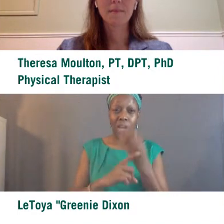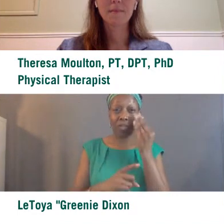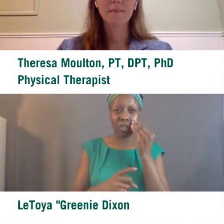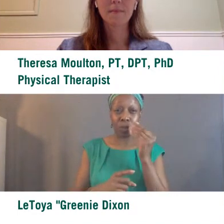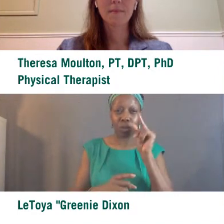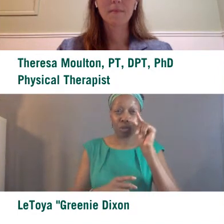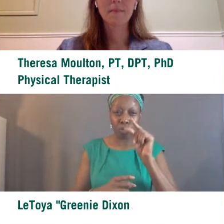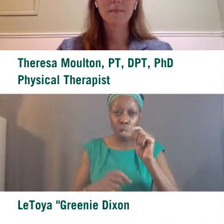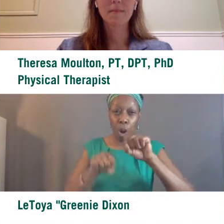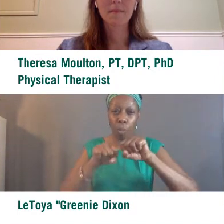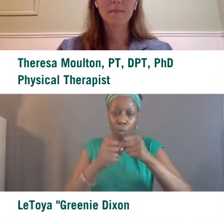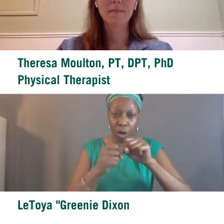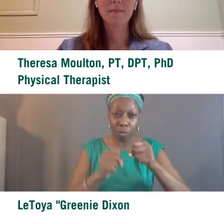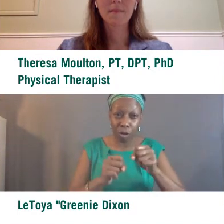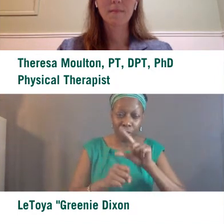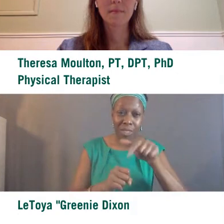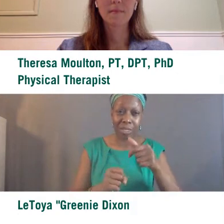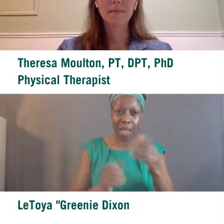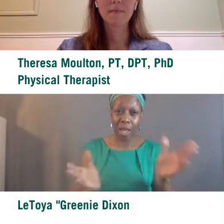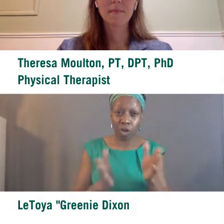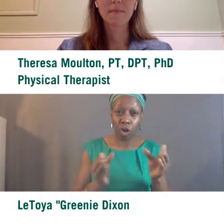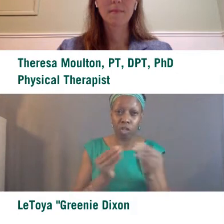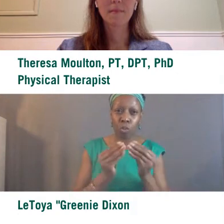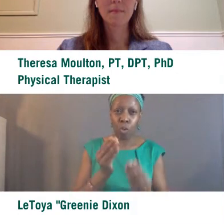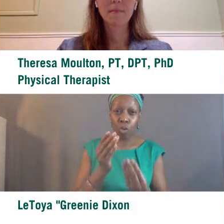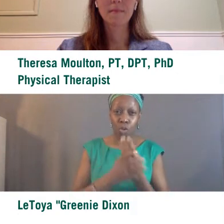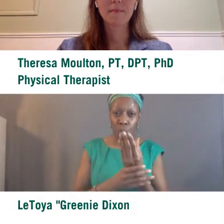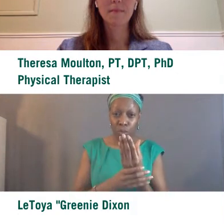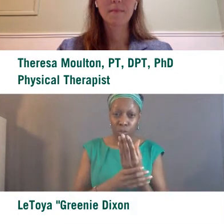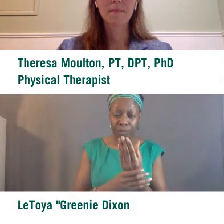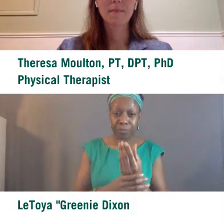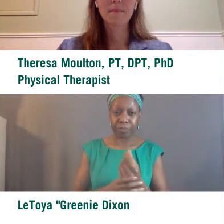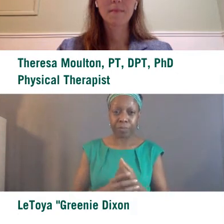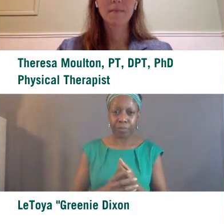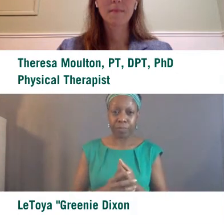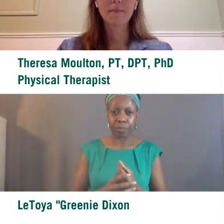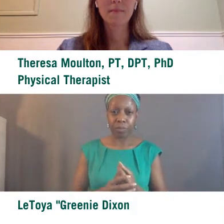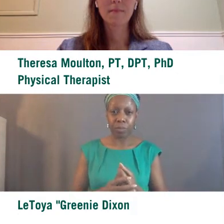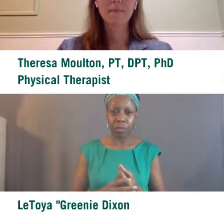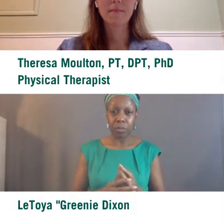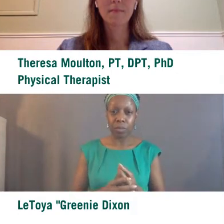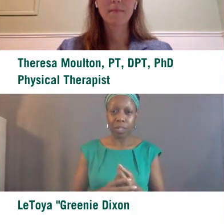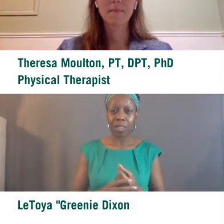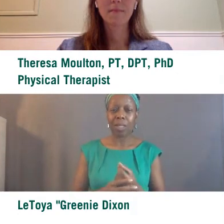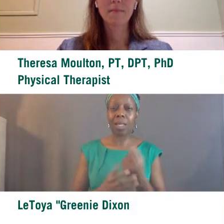of satellite cells and that's well known So that's sort of partly the way we think muscle growth